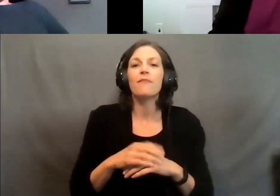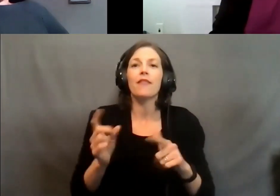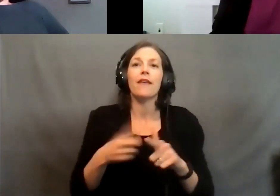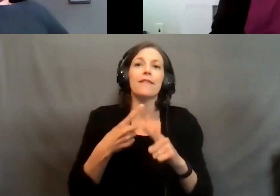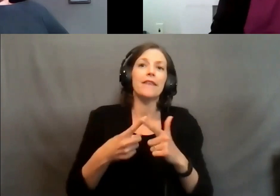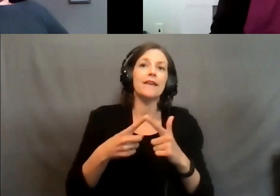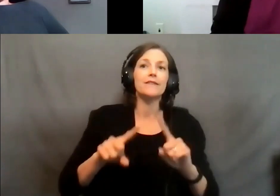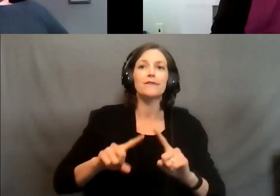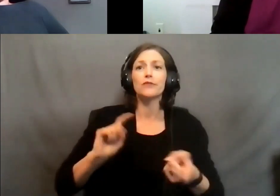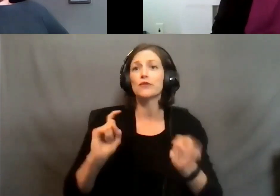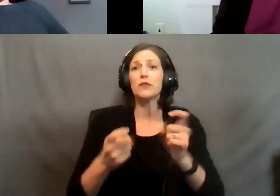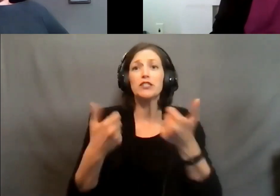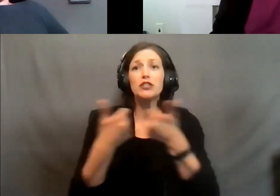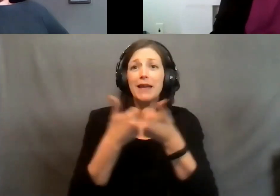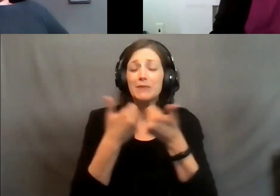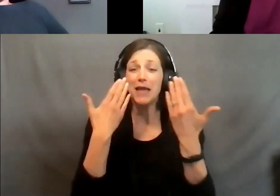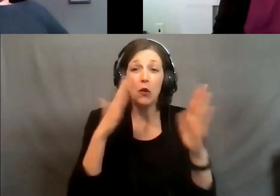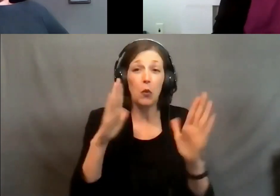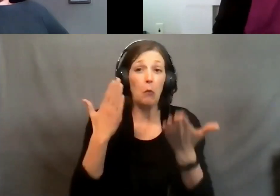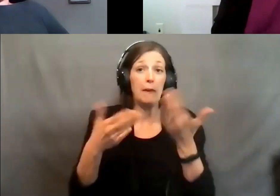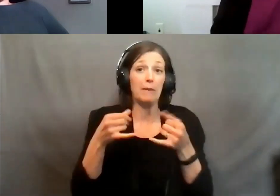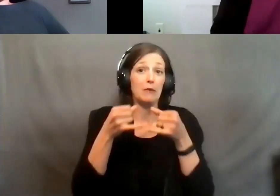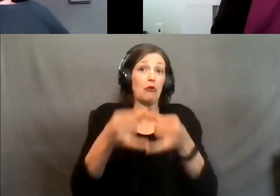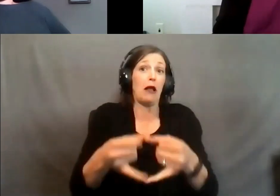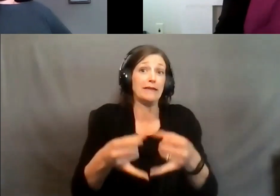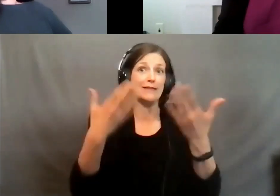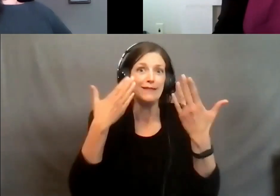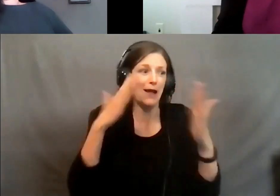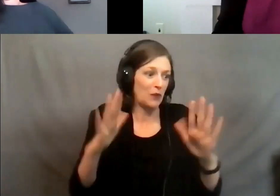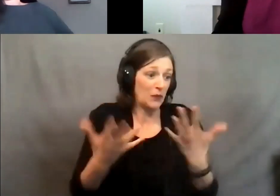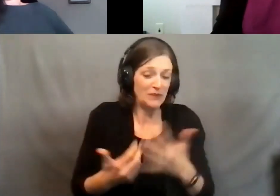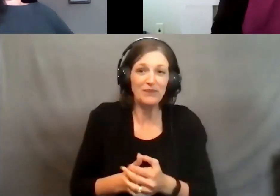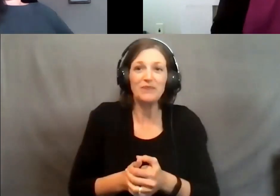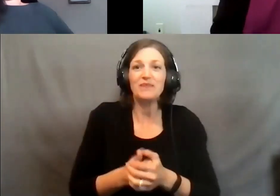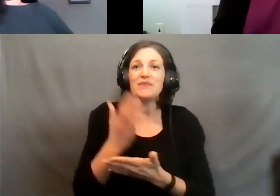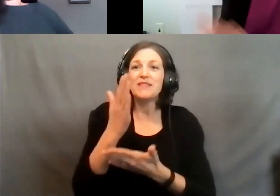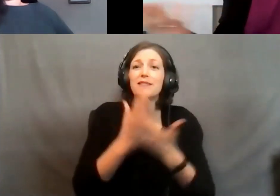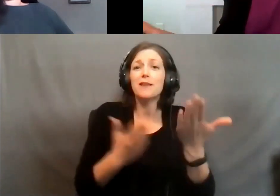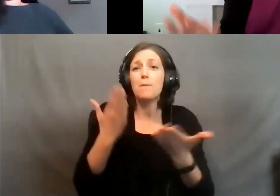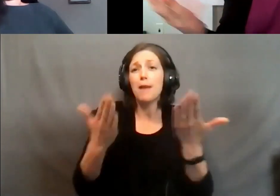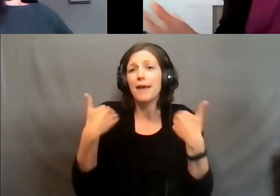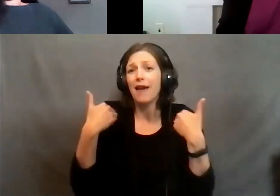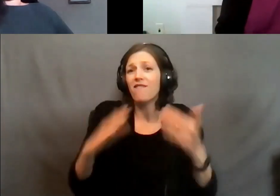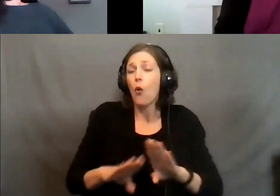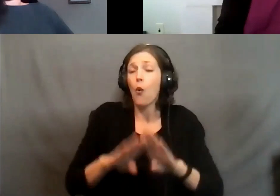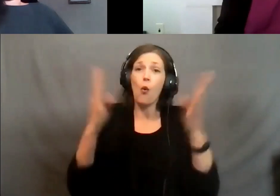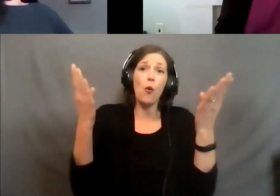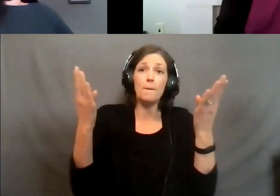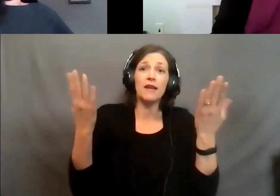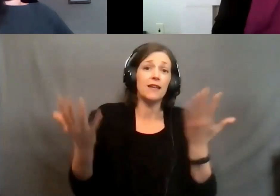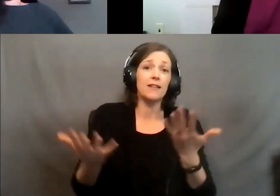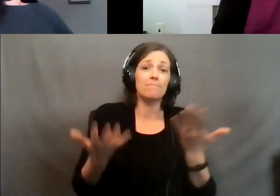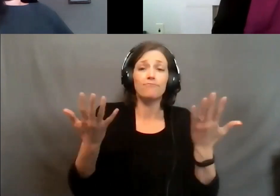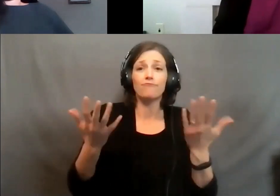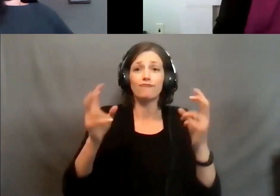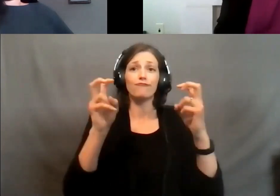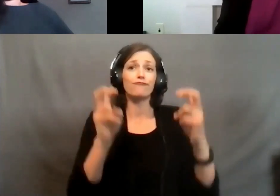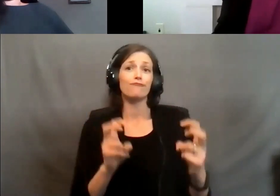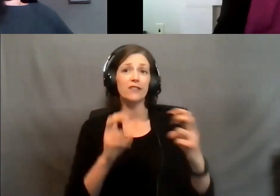I don't know maybe there will be prizes at the 13:14:47 end. Some it may have just opened or just sit at a table 13:14:50 that might be